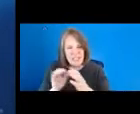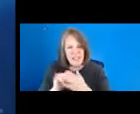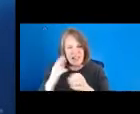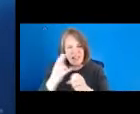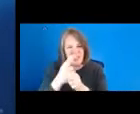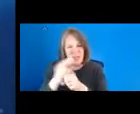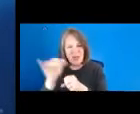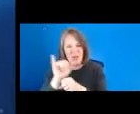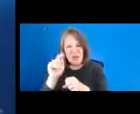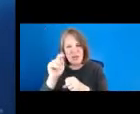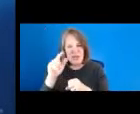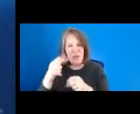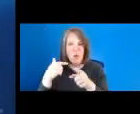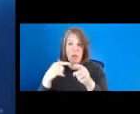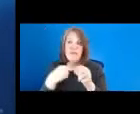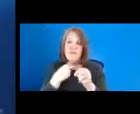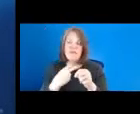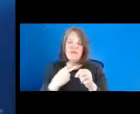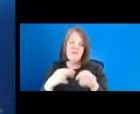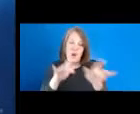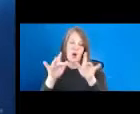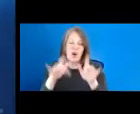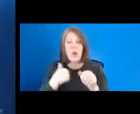tool. 16:27:55 >> SPEAKER: We have described in